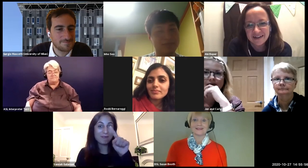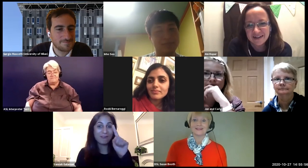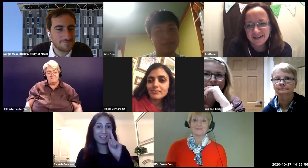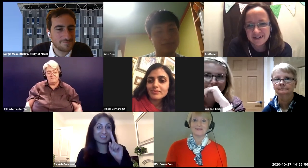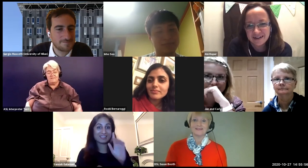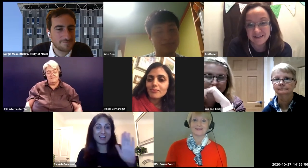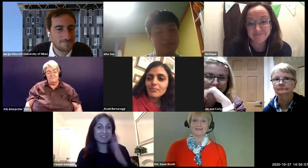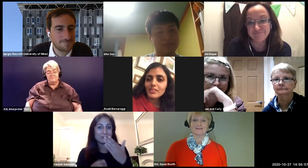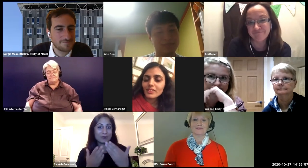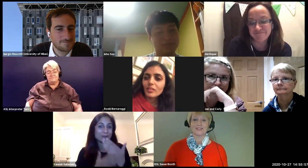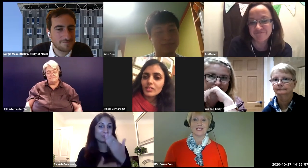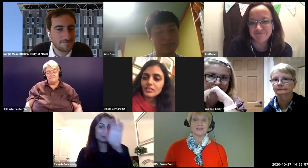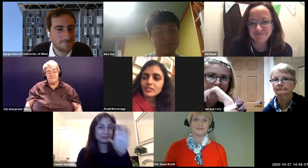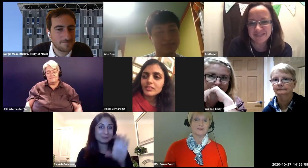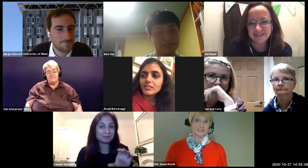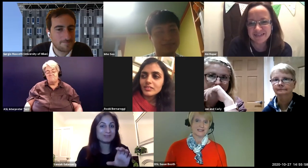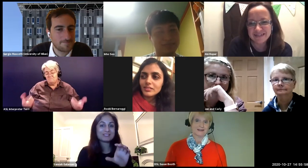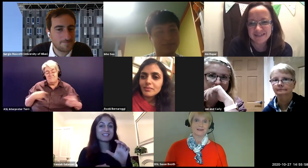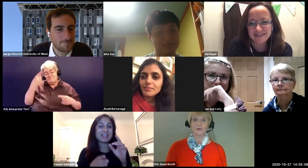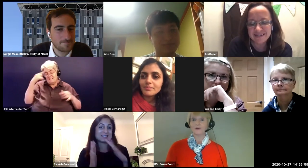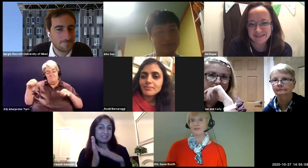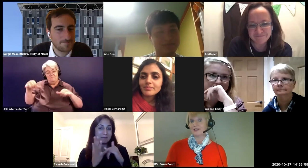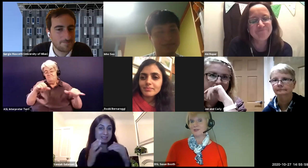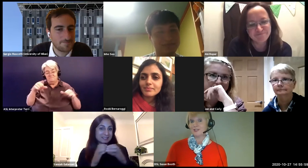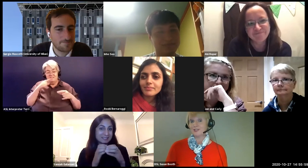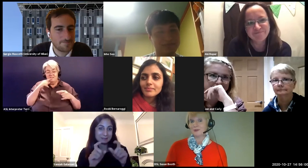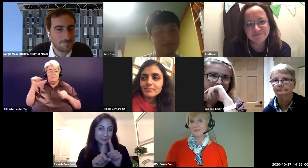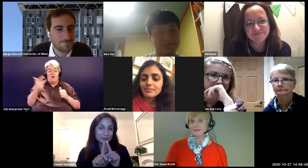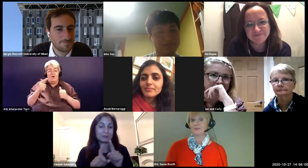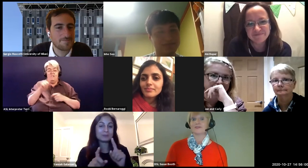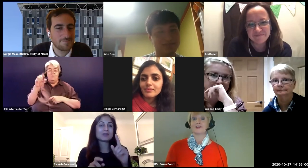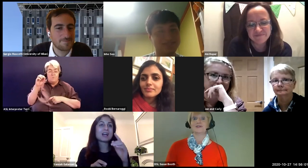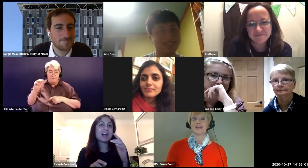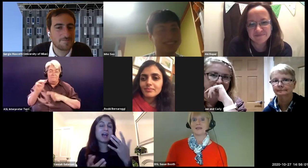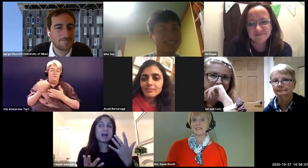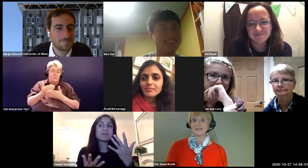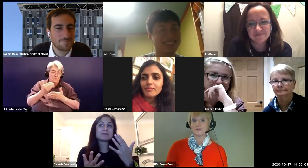um I think the same as everybody I think we're all very new to Zoom we're very new to MS Teams